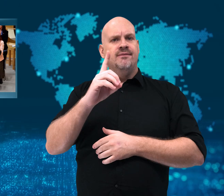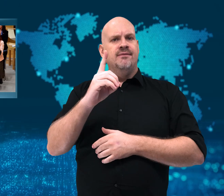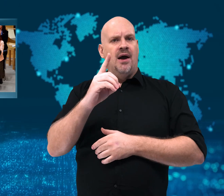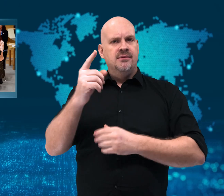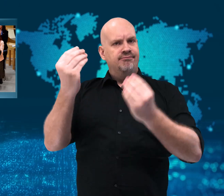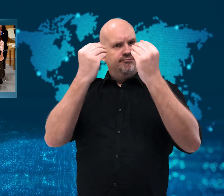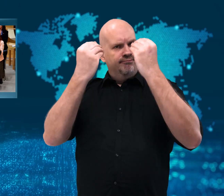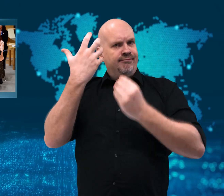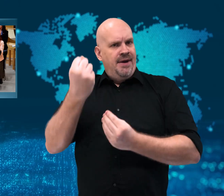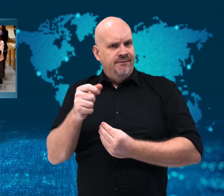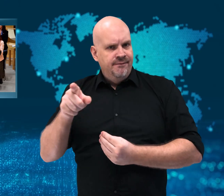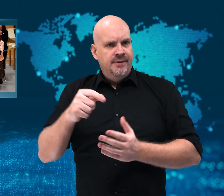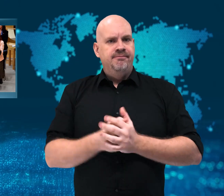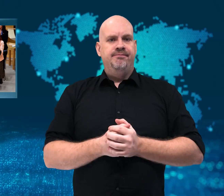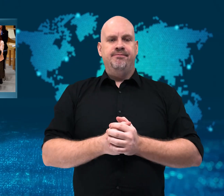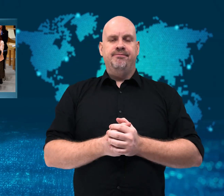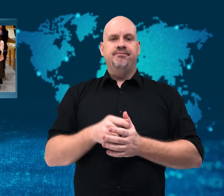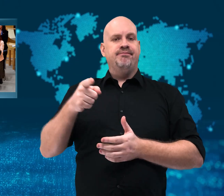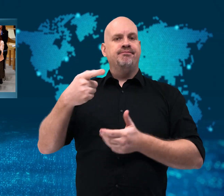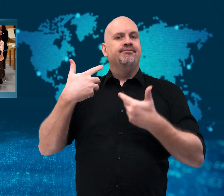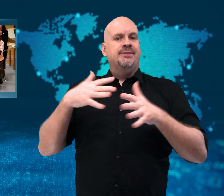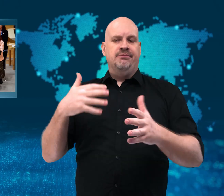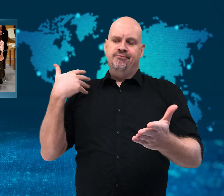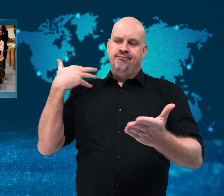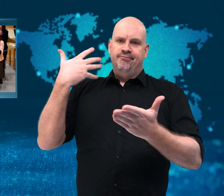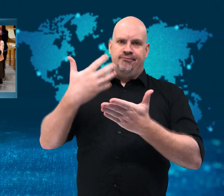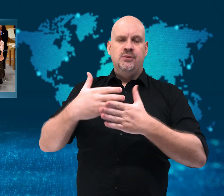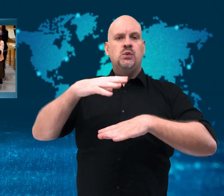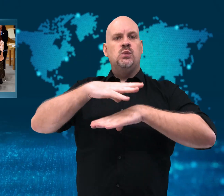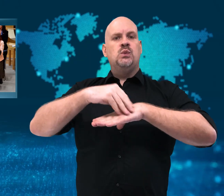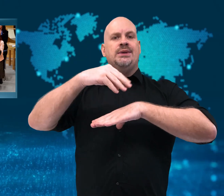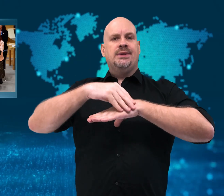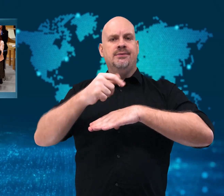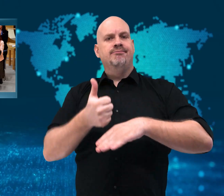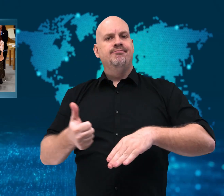Around seven hours after being elected,